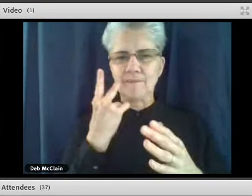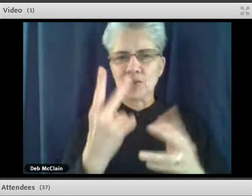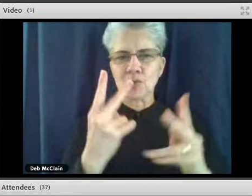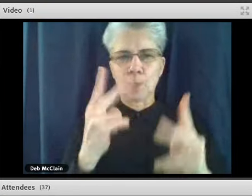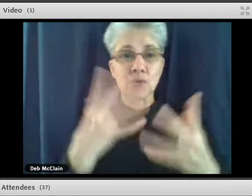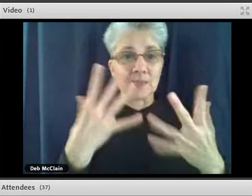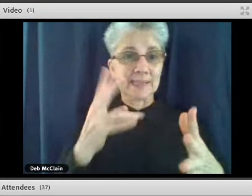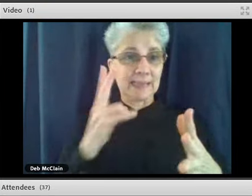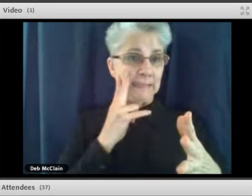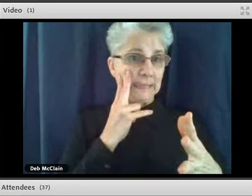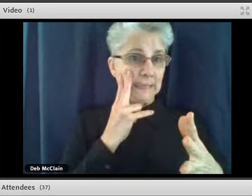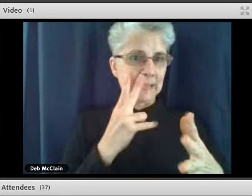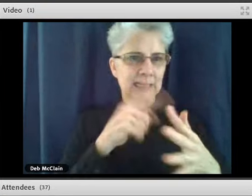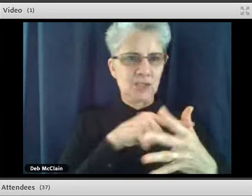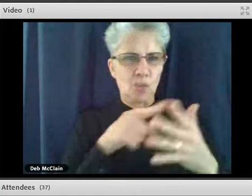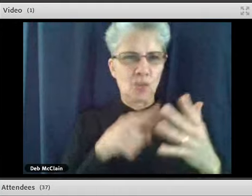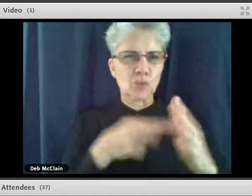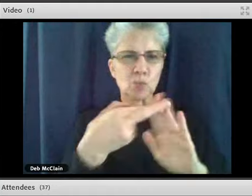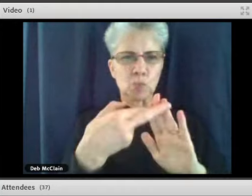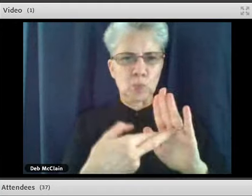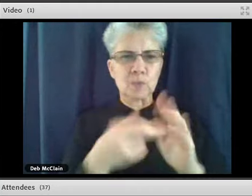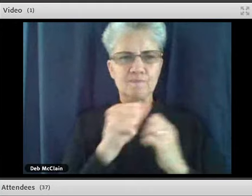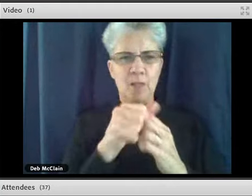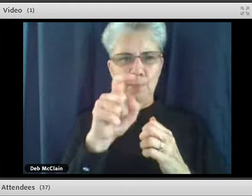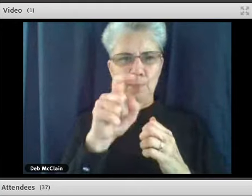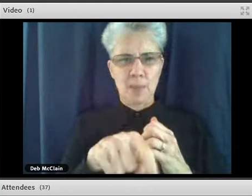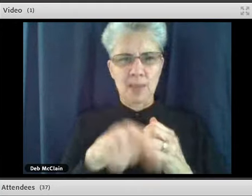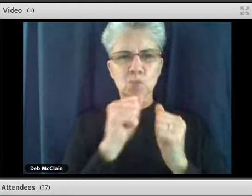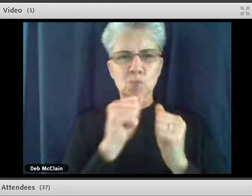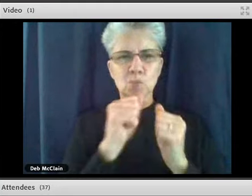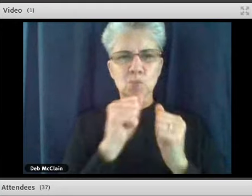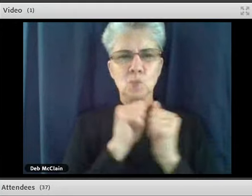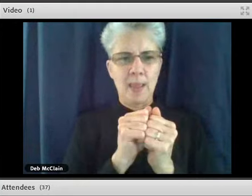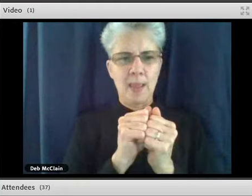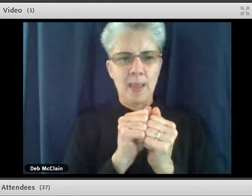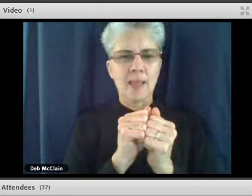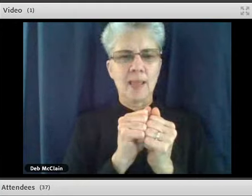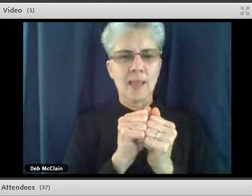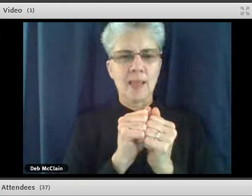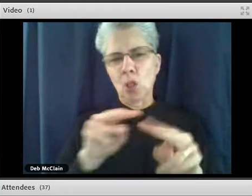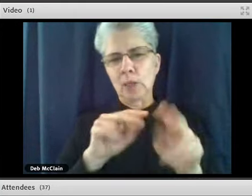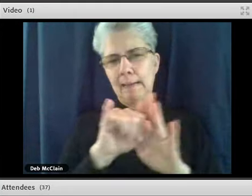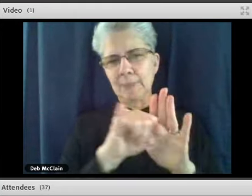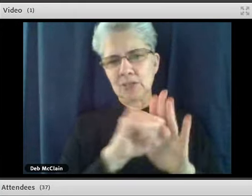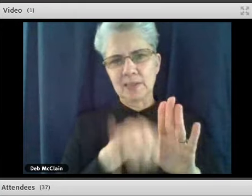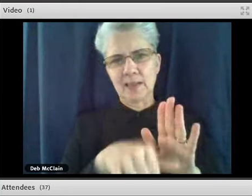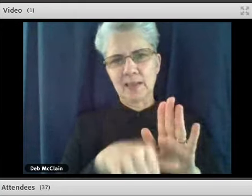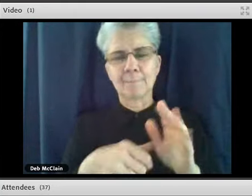And you don't want to describe anything that a visual person doesn't already see. So, those are some of the things to do